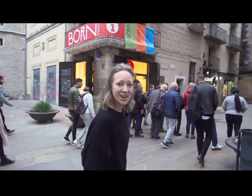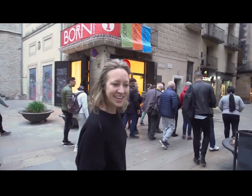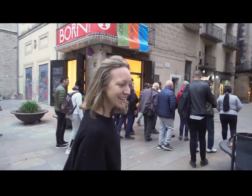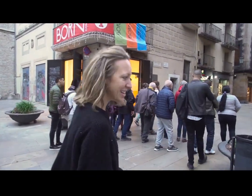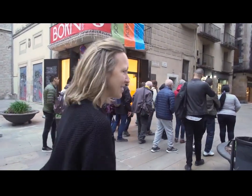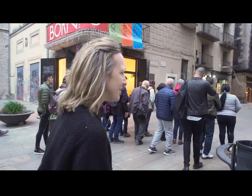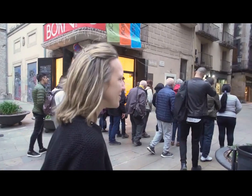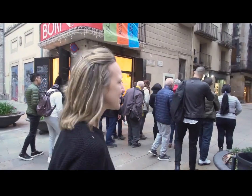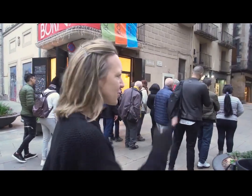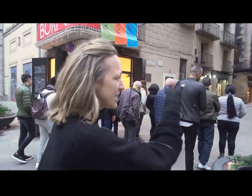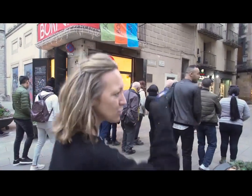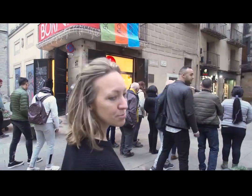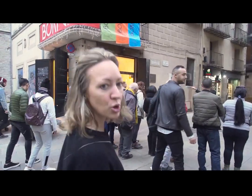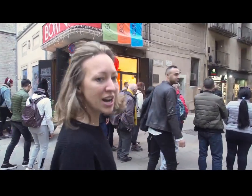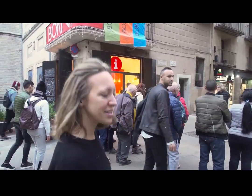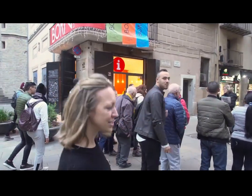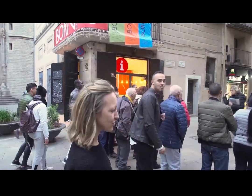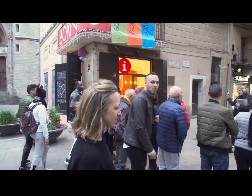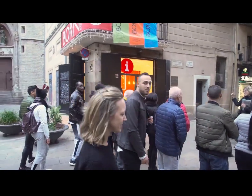So this street is called "Montcada" street